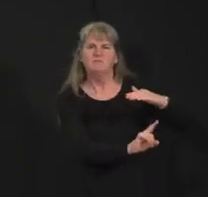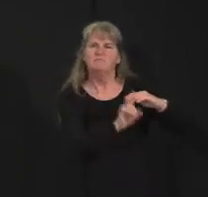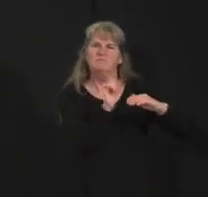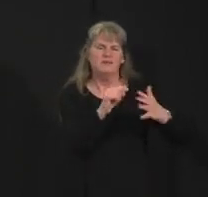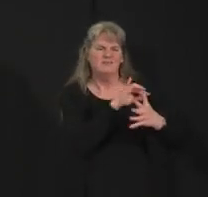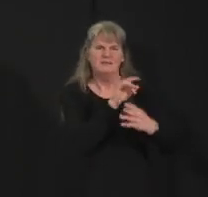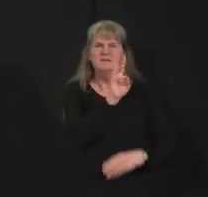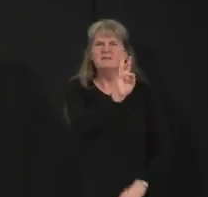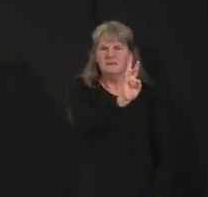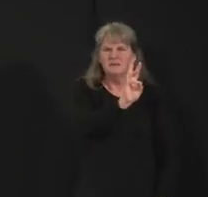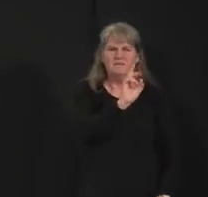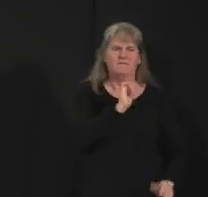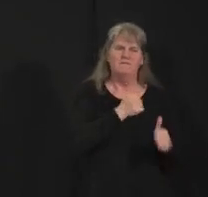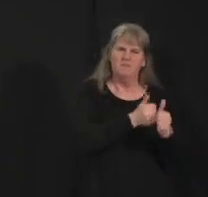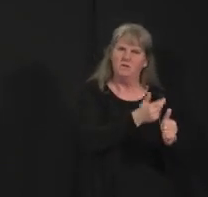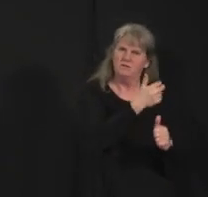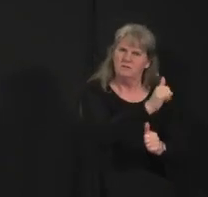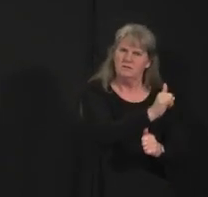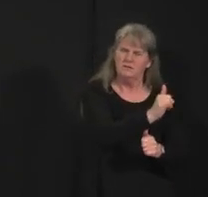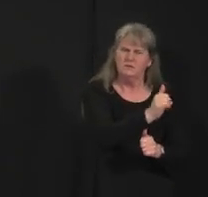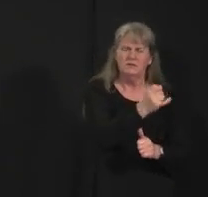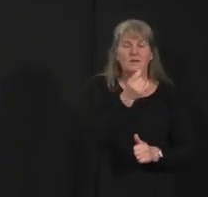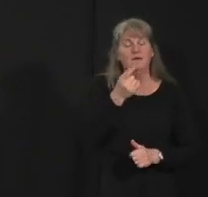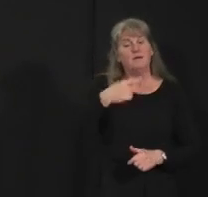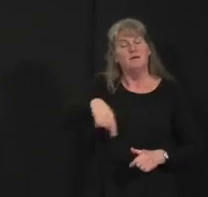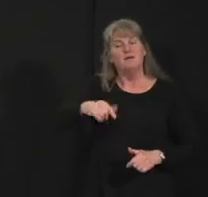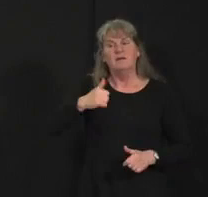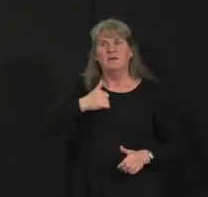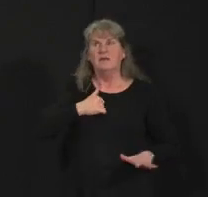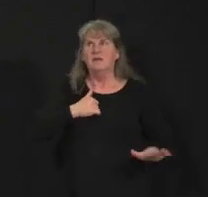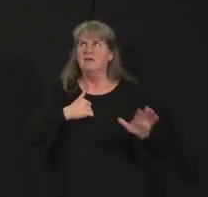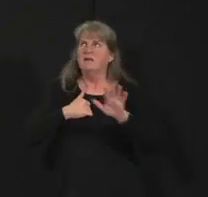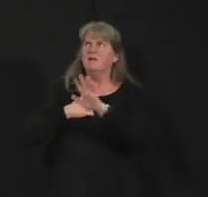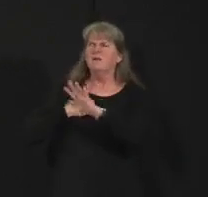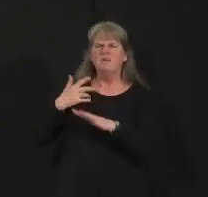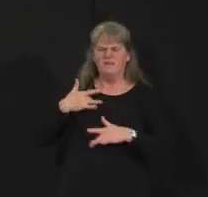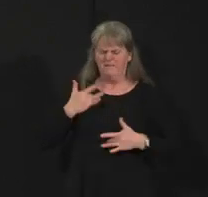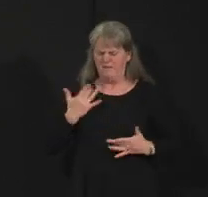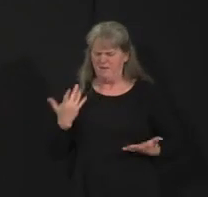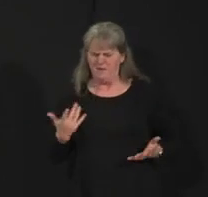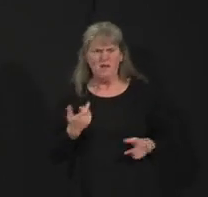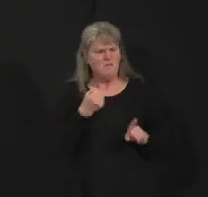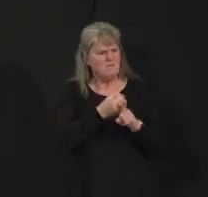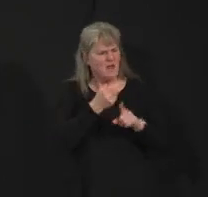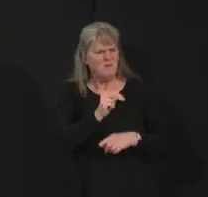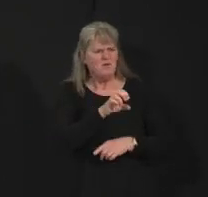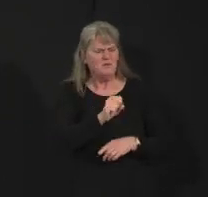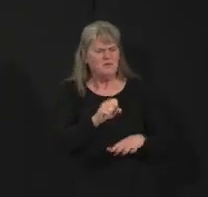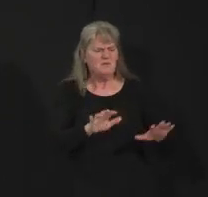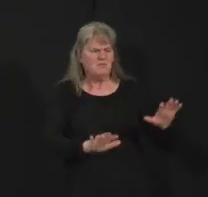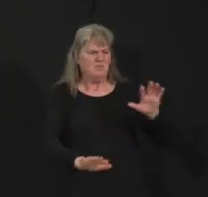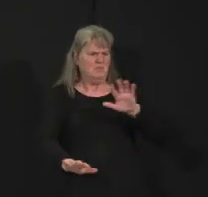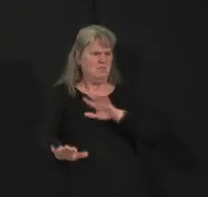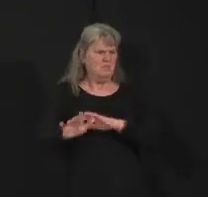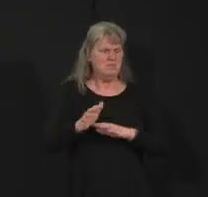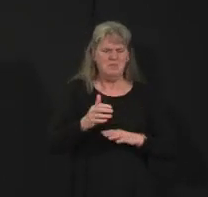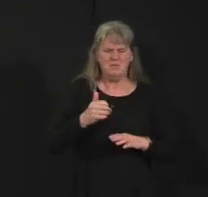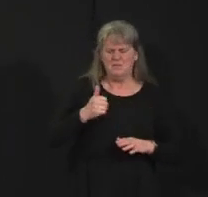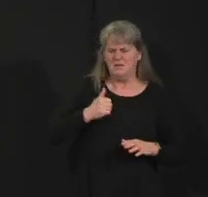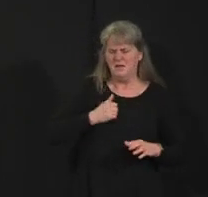Where we need time as a country to unfold the -- understanding still unfolding situation in